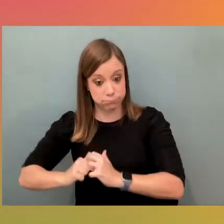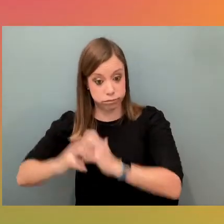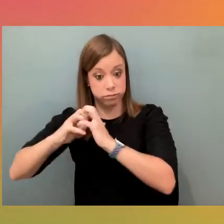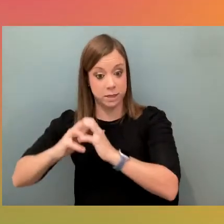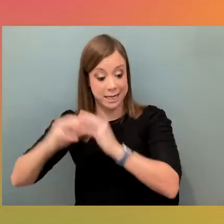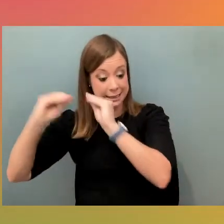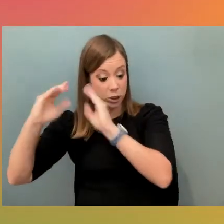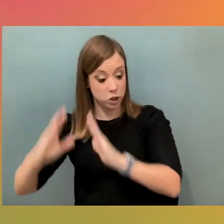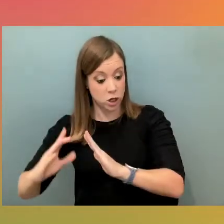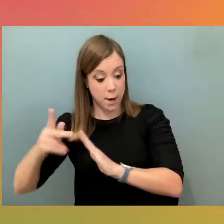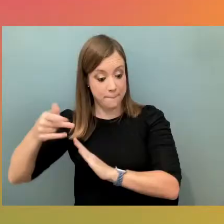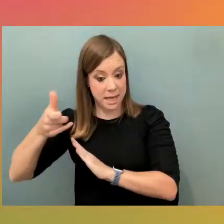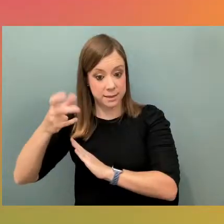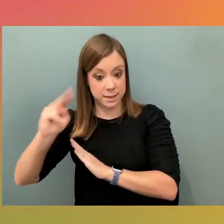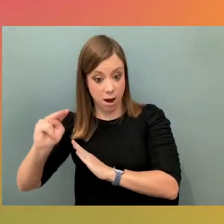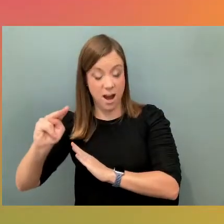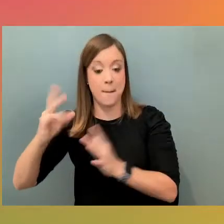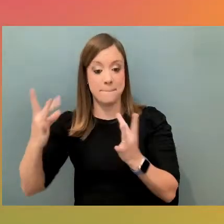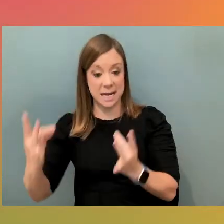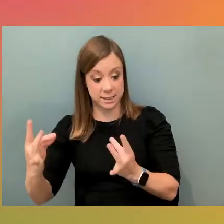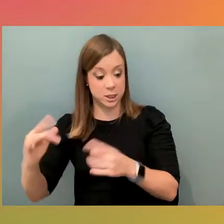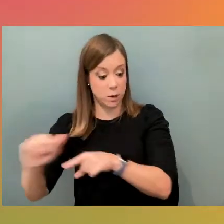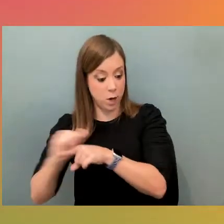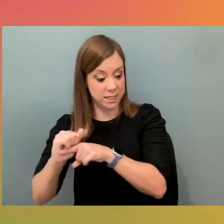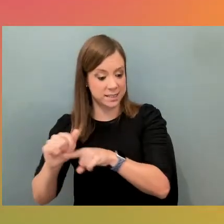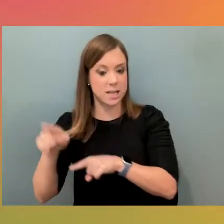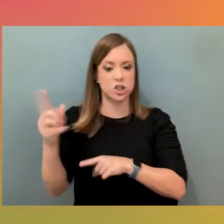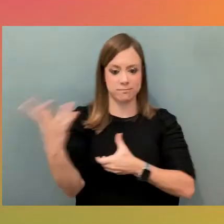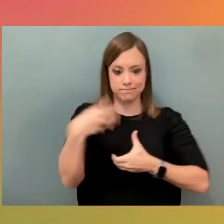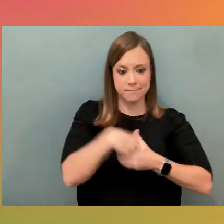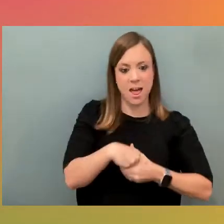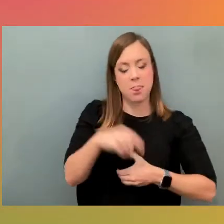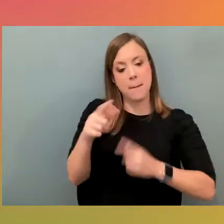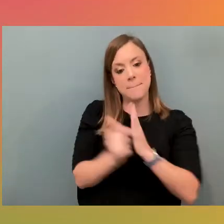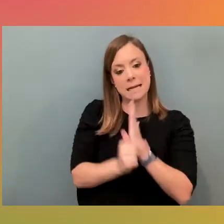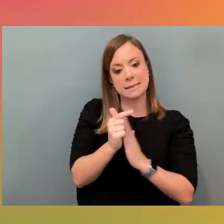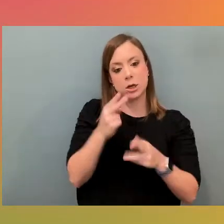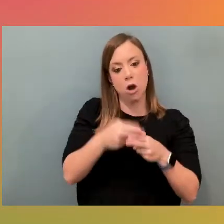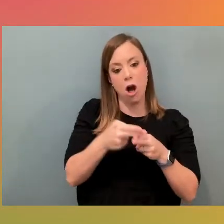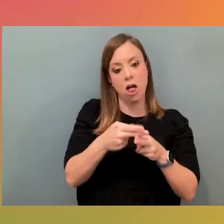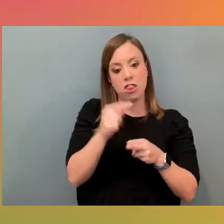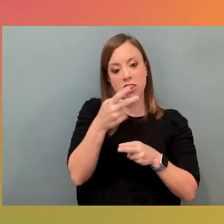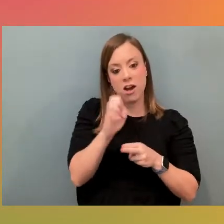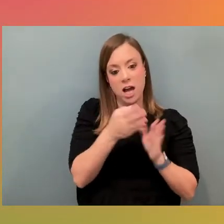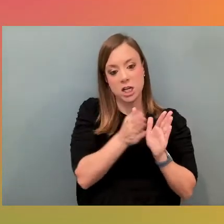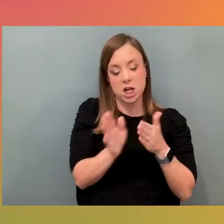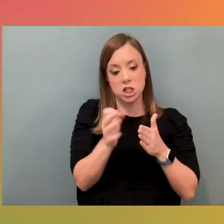THE MEDITATION AND YOGA PROGRAM AS PELOTON AND DIRECTOR OF WELLNESS FOR THE IMPACT